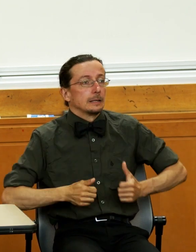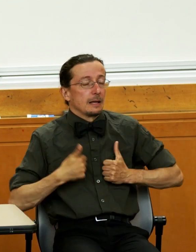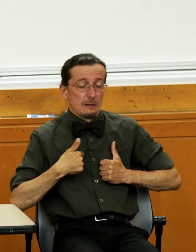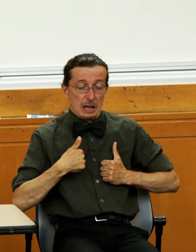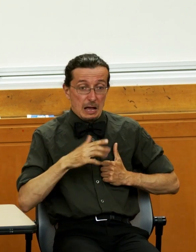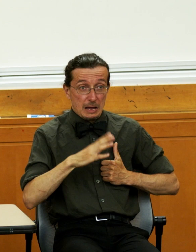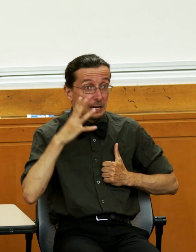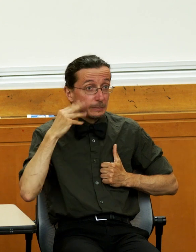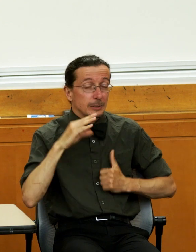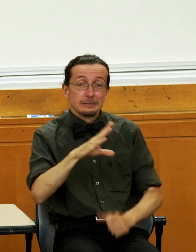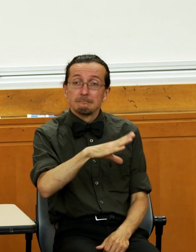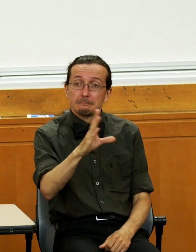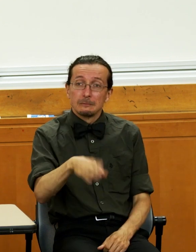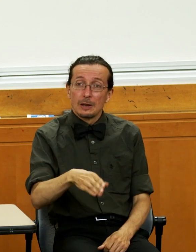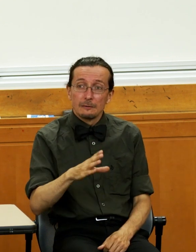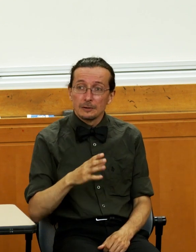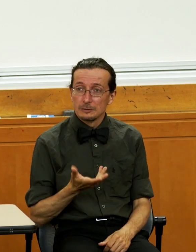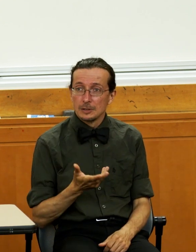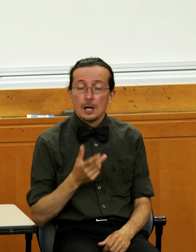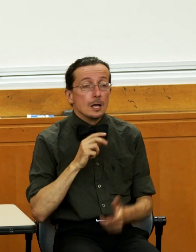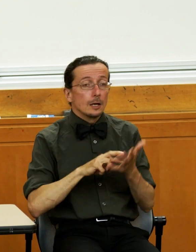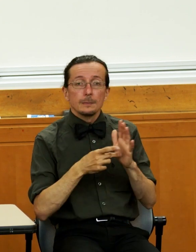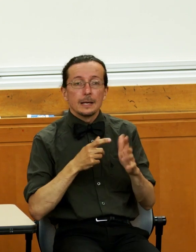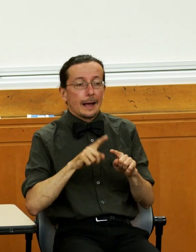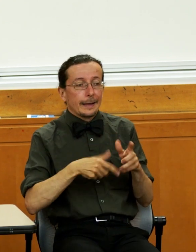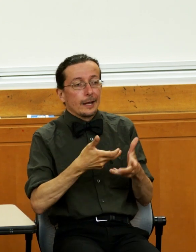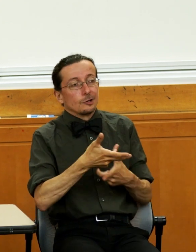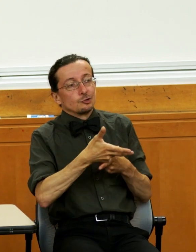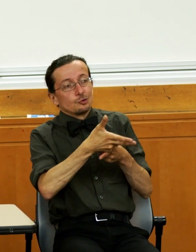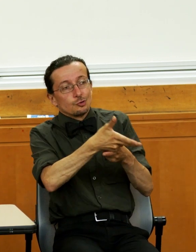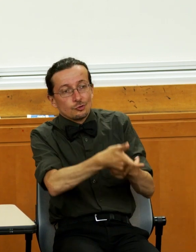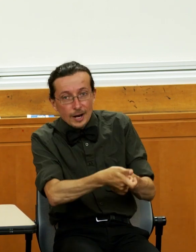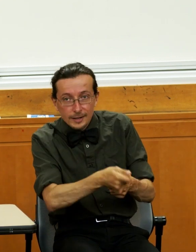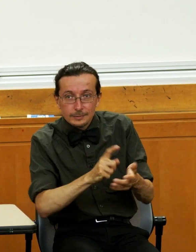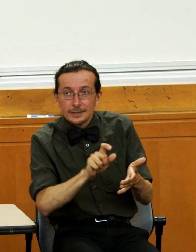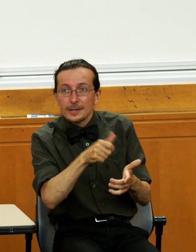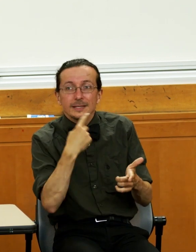That doesn't mean that I can't trust what someone is telling me about their own feelings or